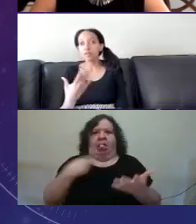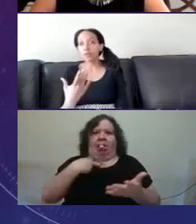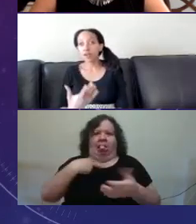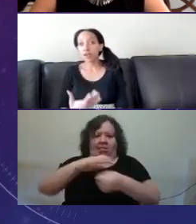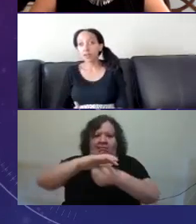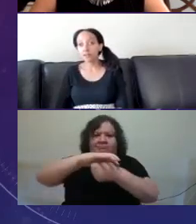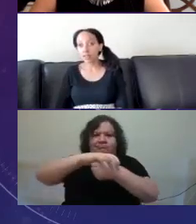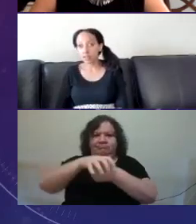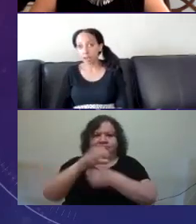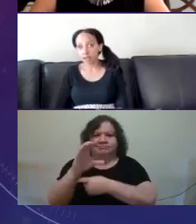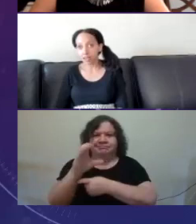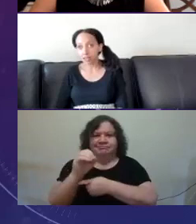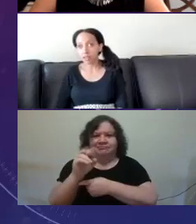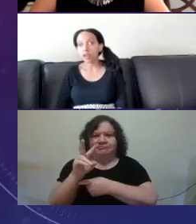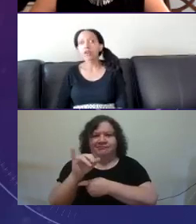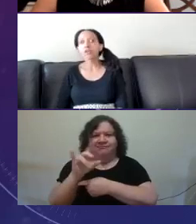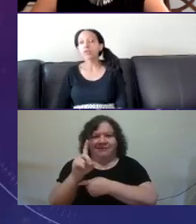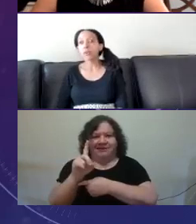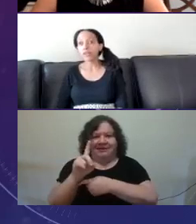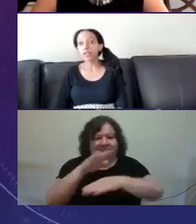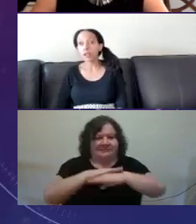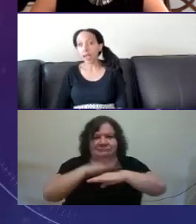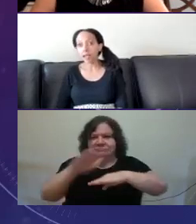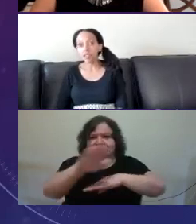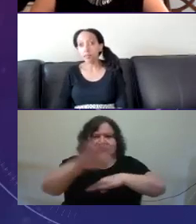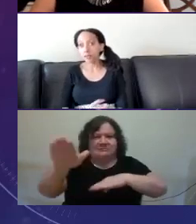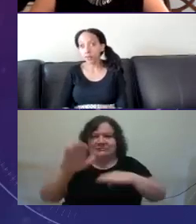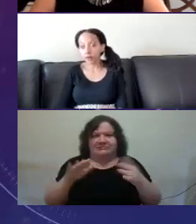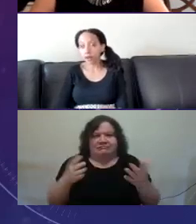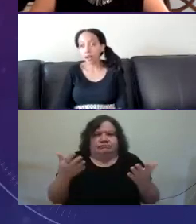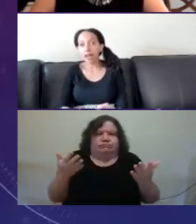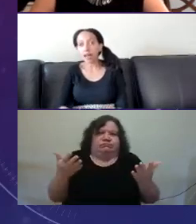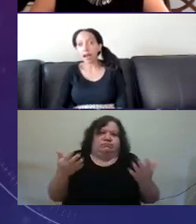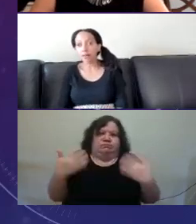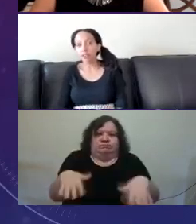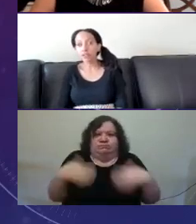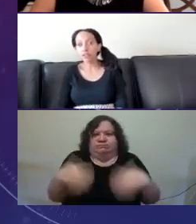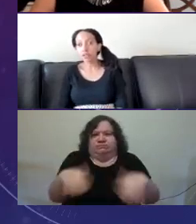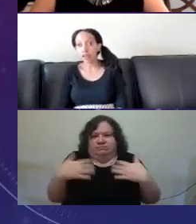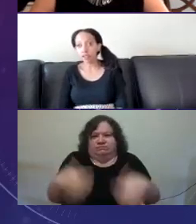wearing face masks should wash their hands before and after the interaction